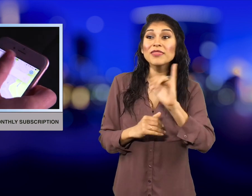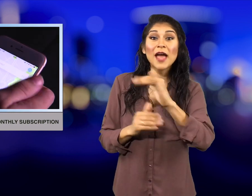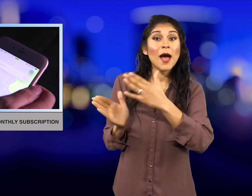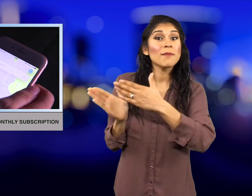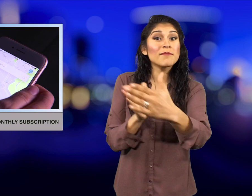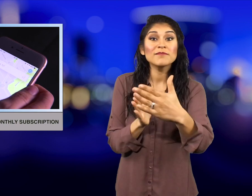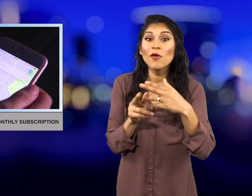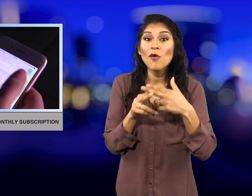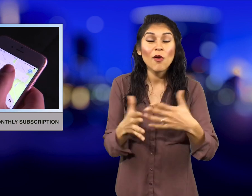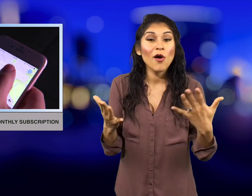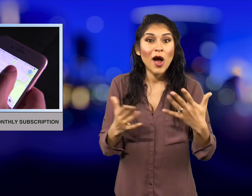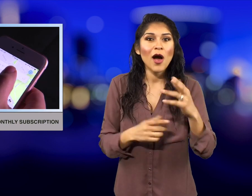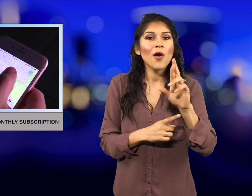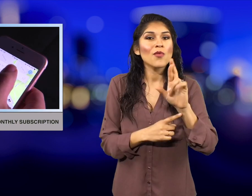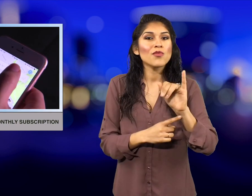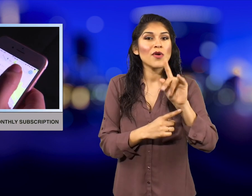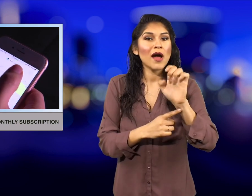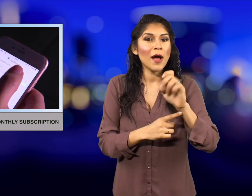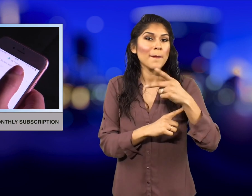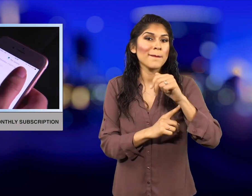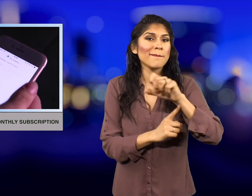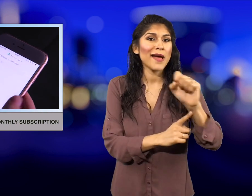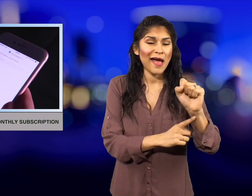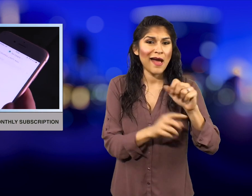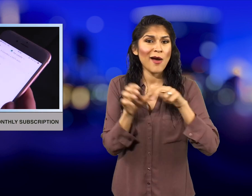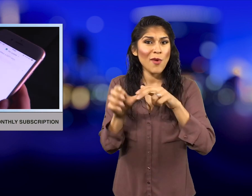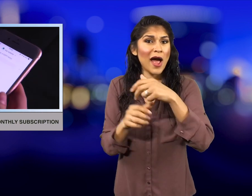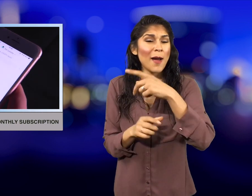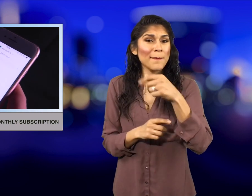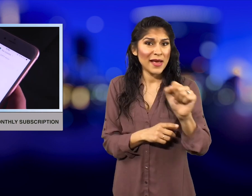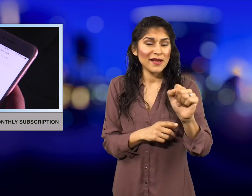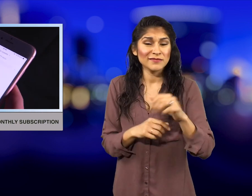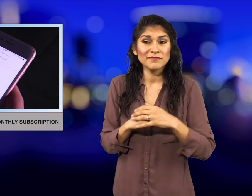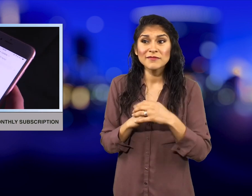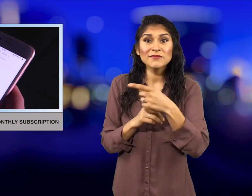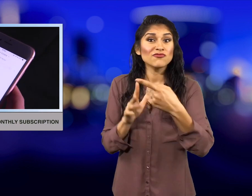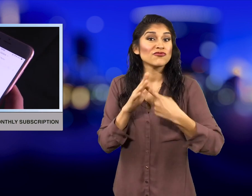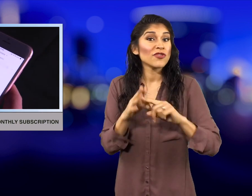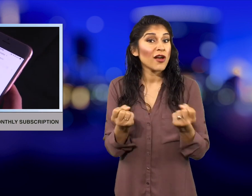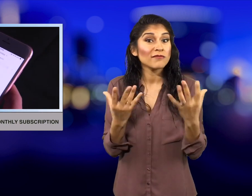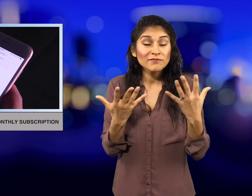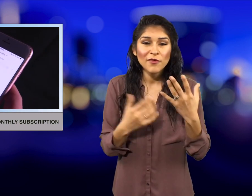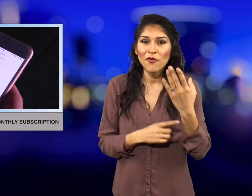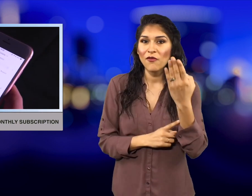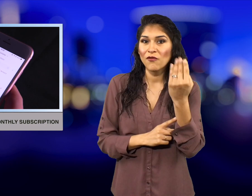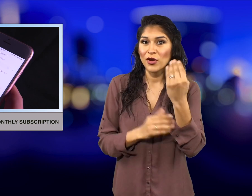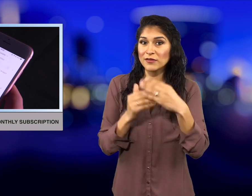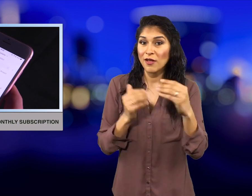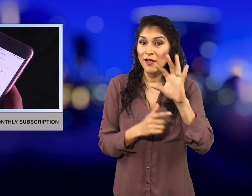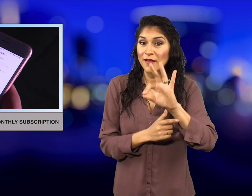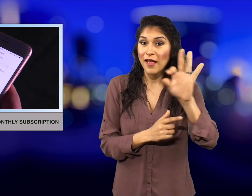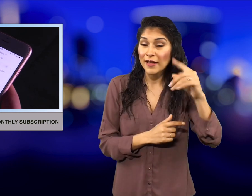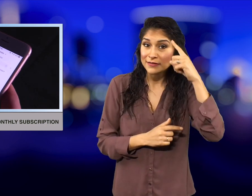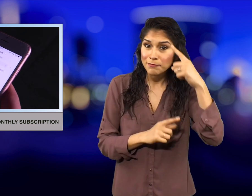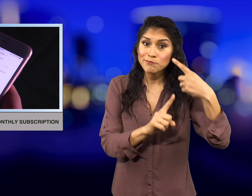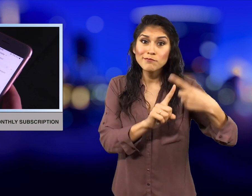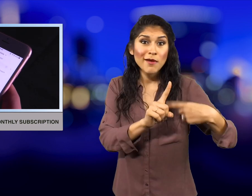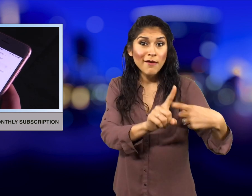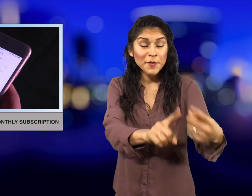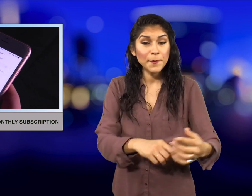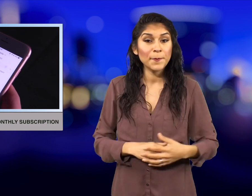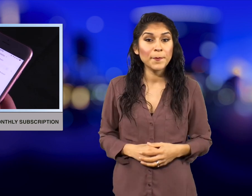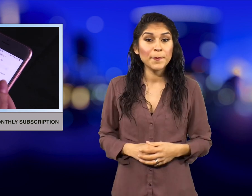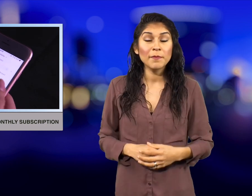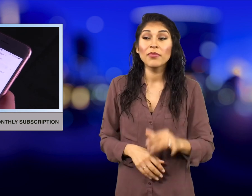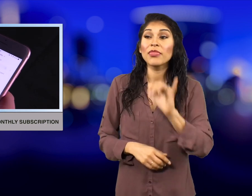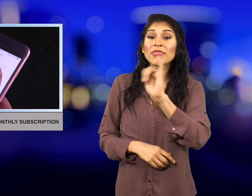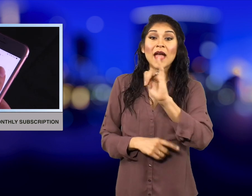The plan is called "Ride Pass" and it starts at $14.99 a month.